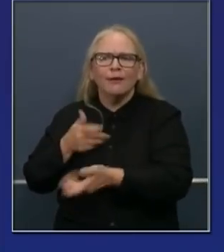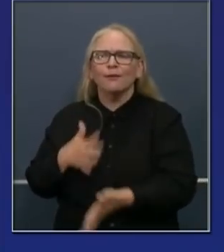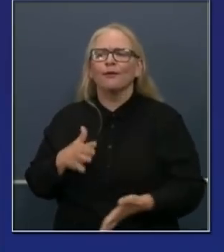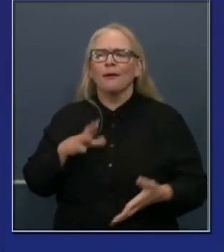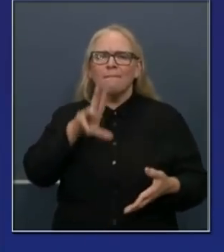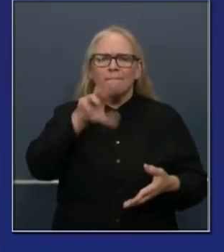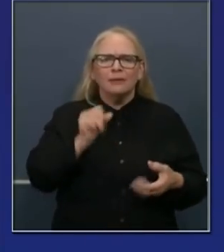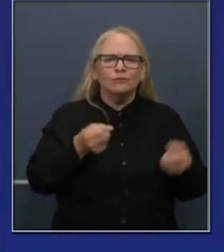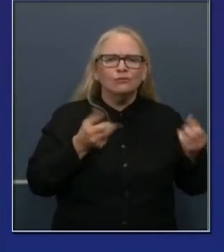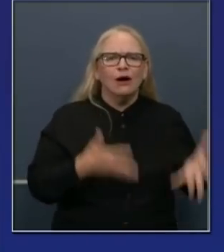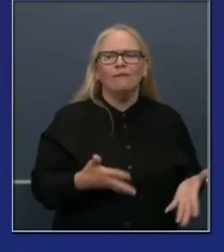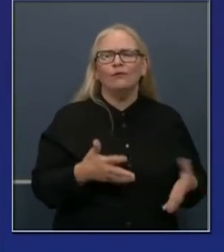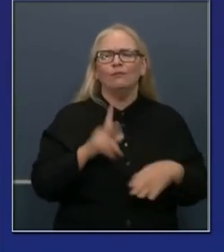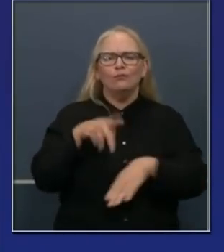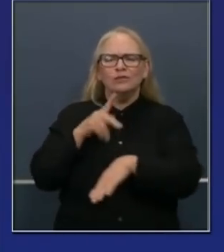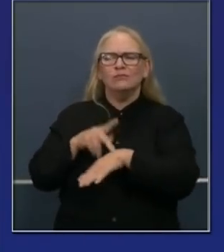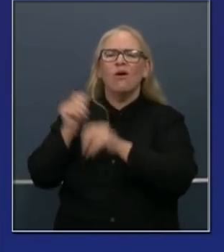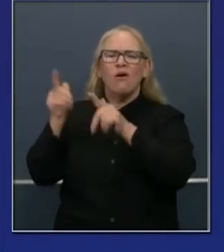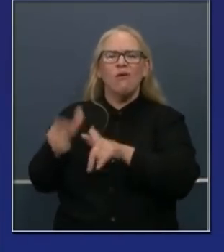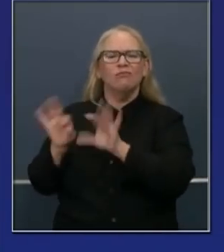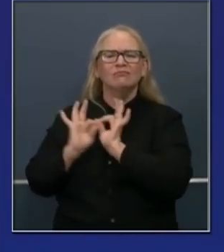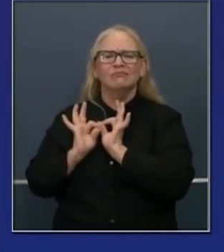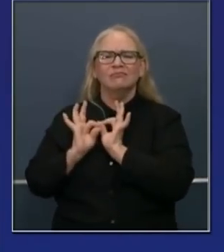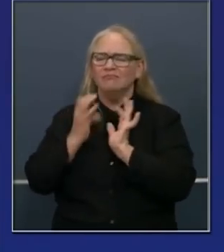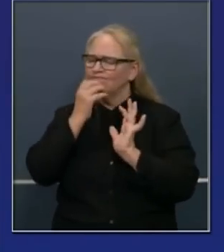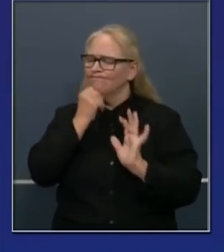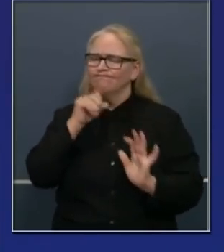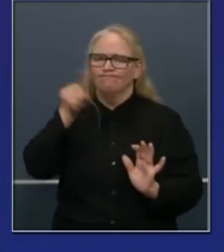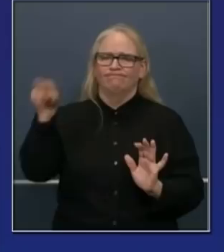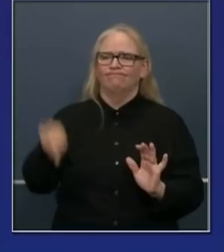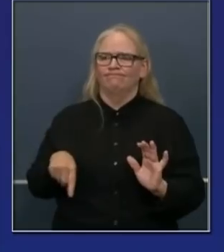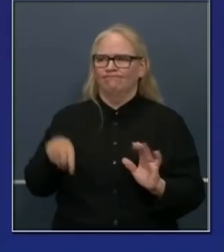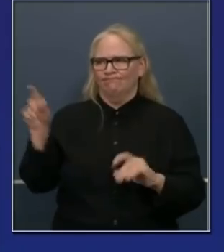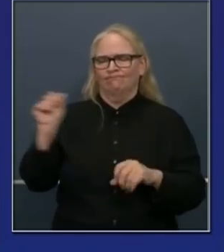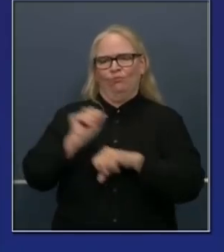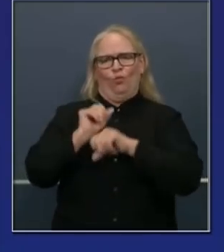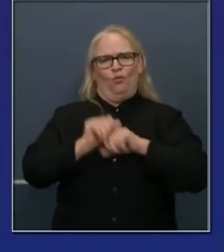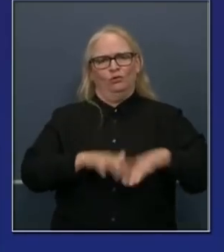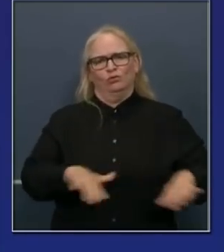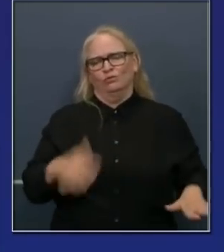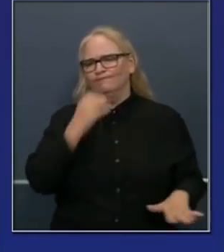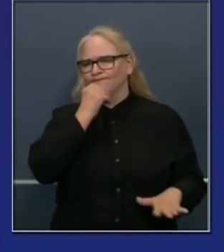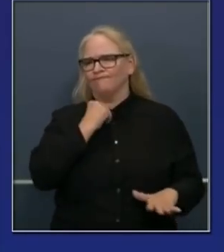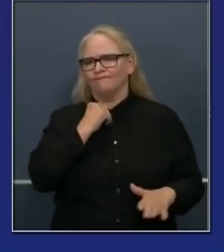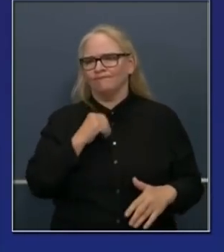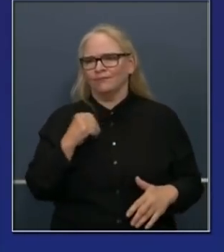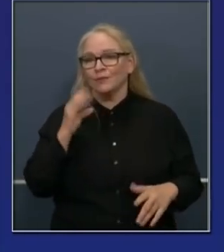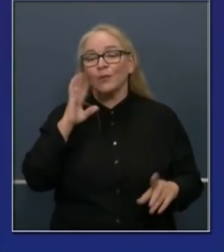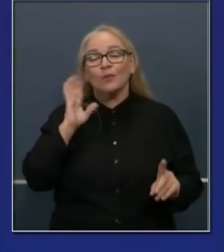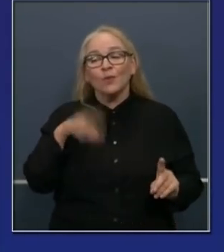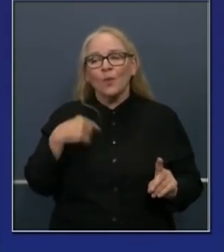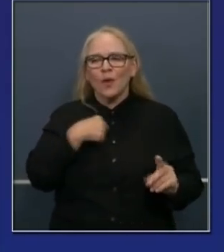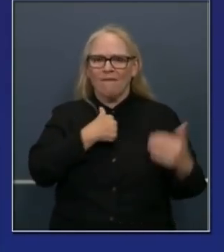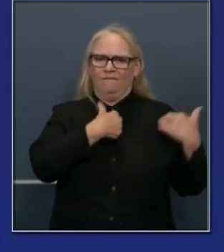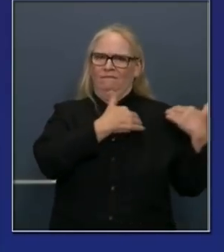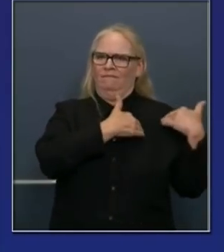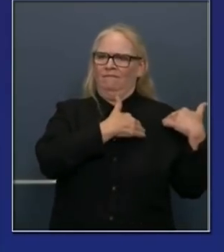I JUST OFFER THAT AS A PARENT THAT IS SOMEONE WITH UNDERSTANDING FOR OUR TEACHERS, PRINCIPALS, JANITORS, BUS DRIVERS AND OTHERS.